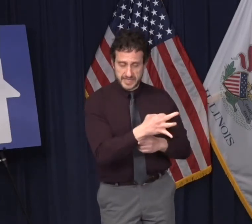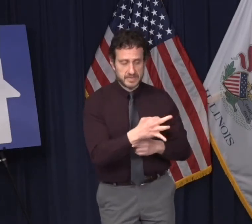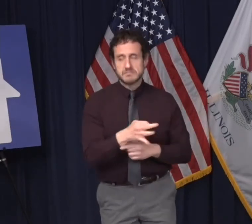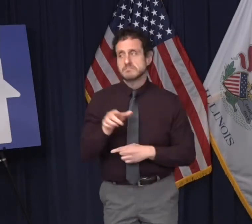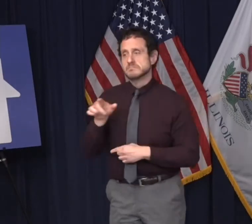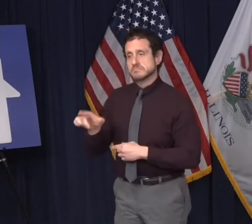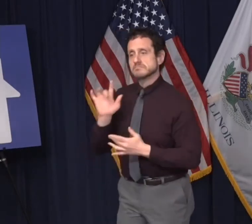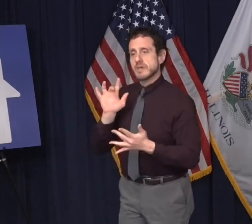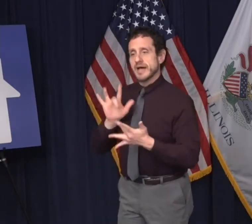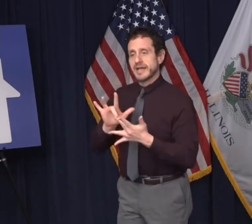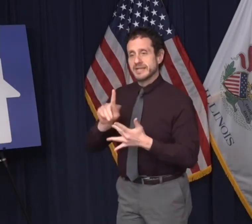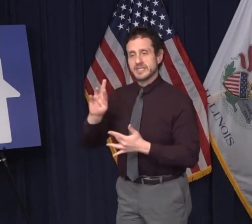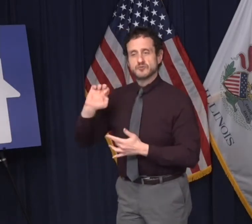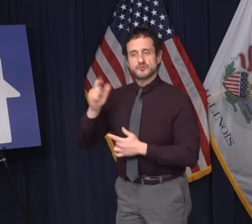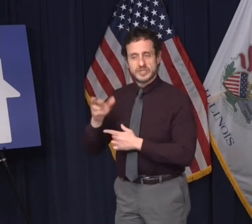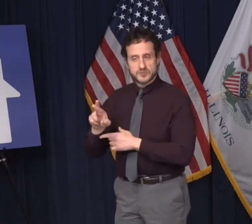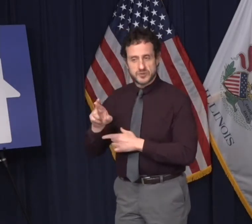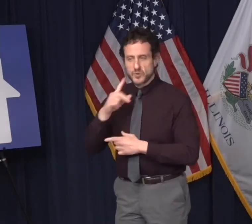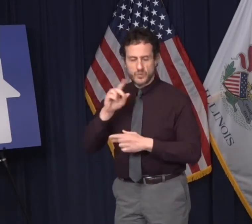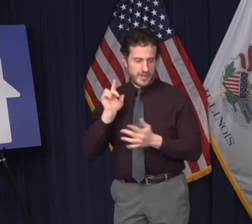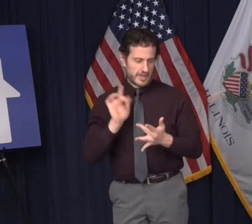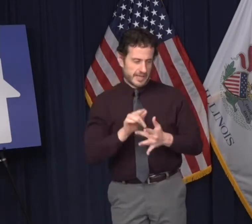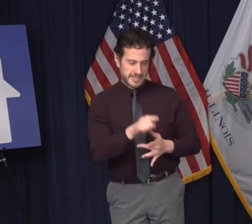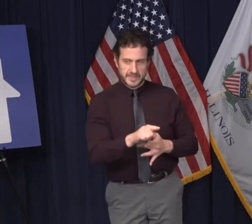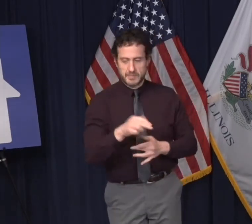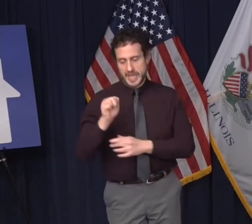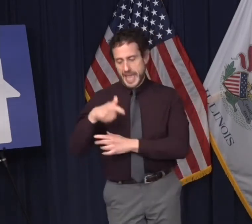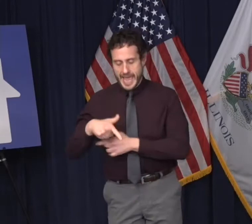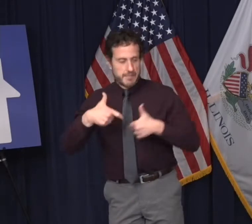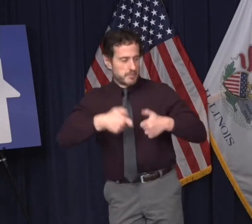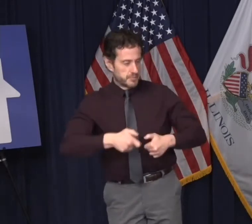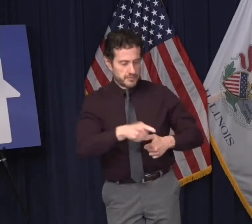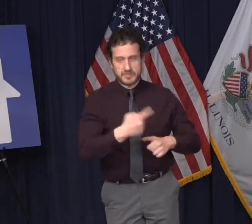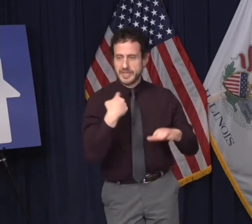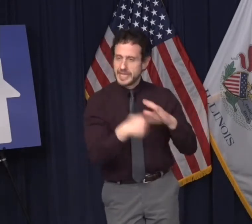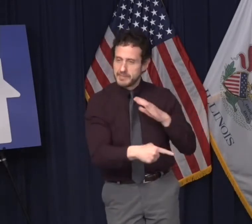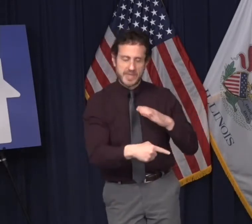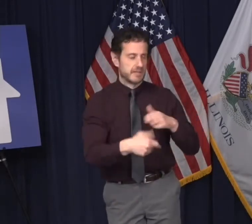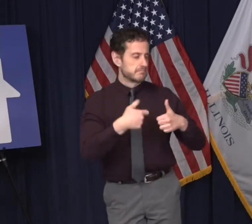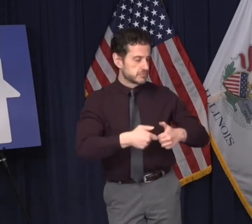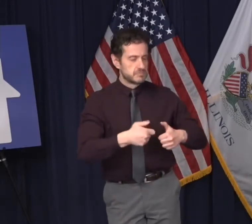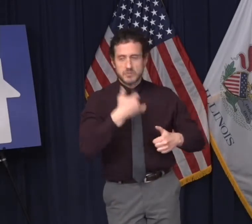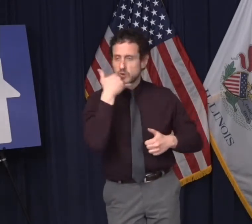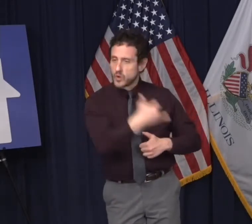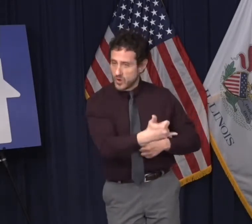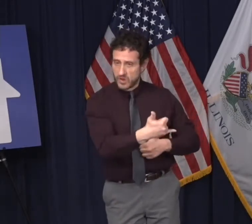POSITIVE FOR COVID-19, A CONTACT TRACER WILL REACH OUT TO THEM THROUGH AN APP, THROUGH EMAIL, A